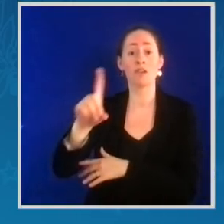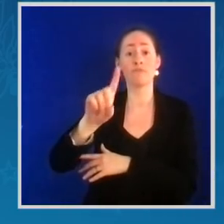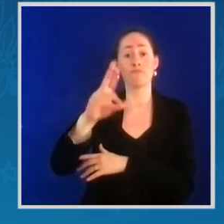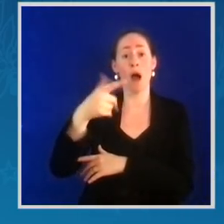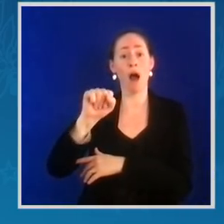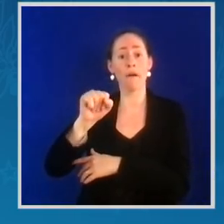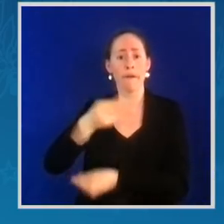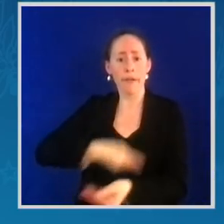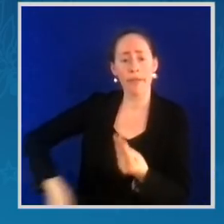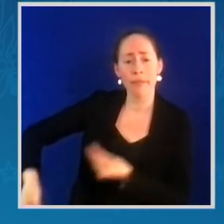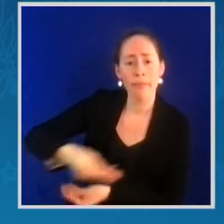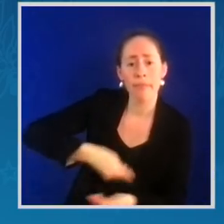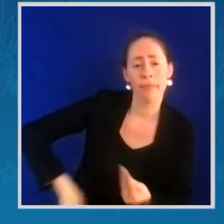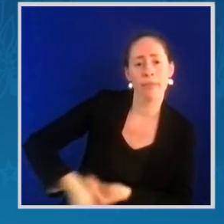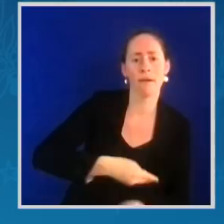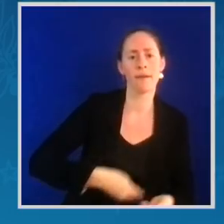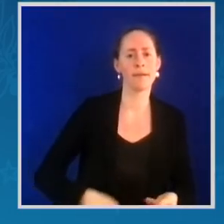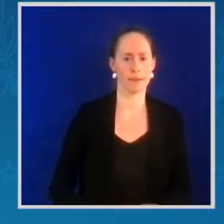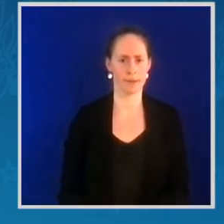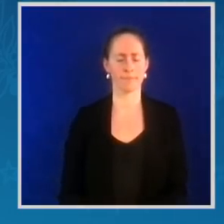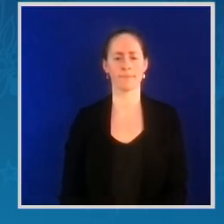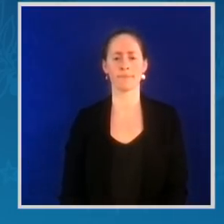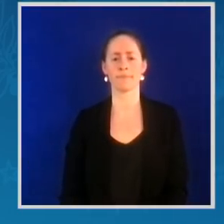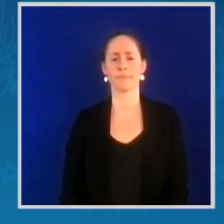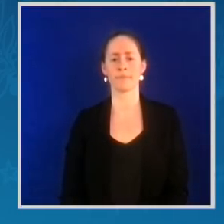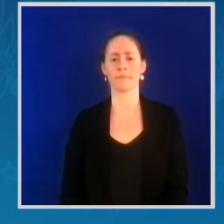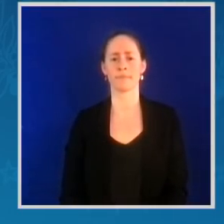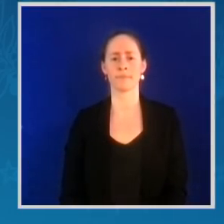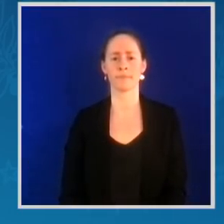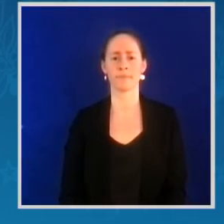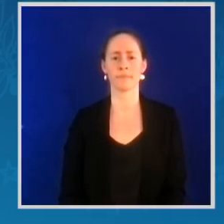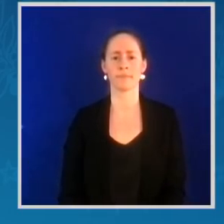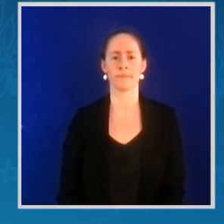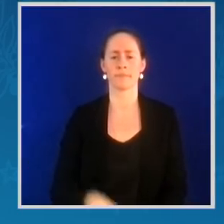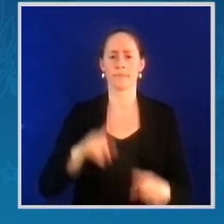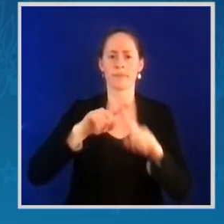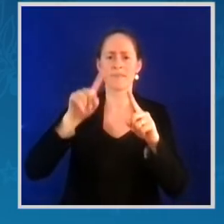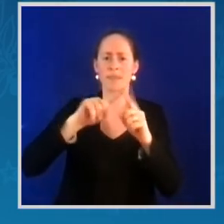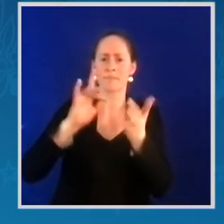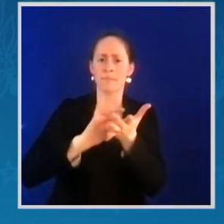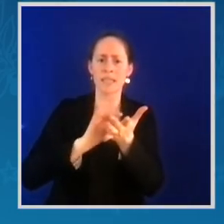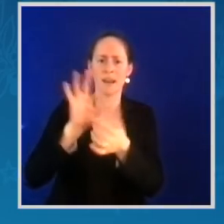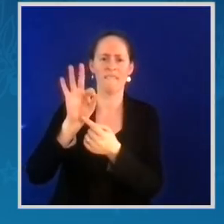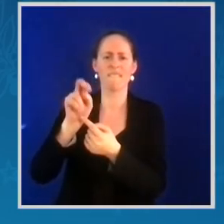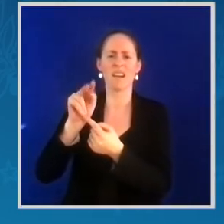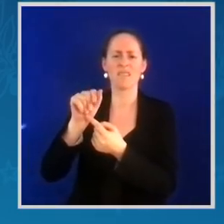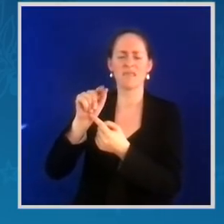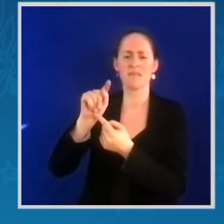and the need for security around the ports in Mexico, which the President is working on.